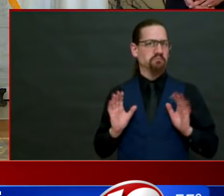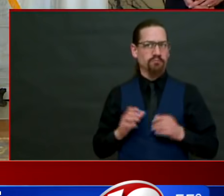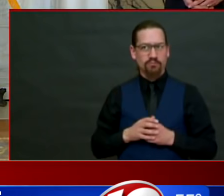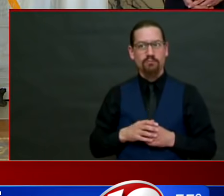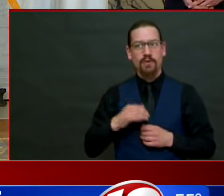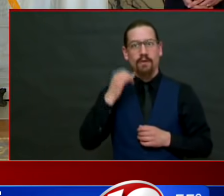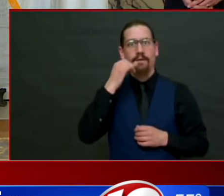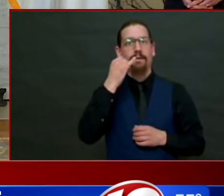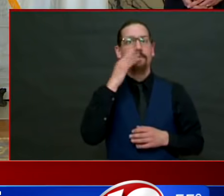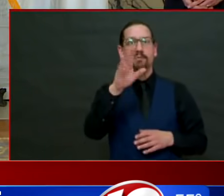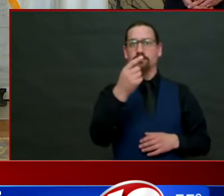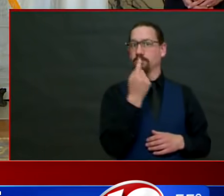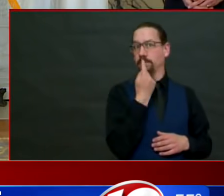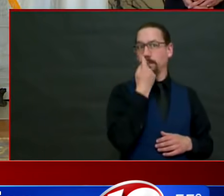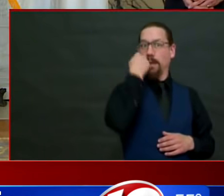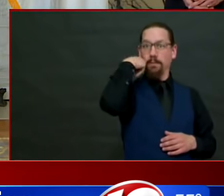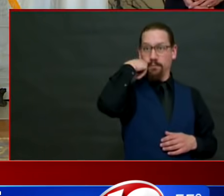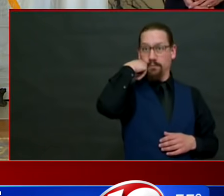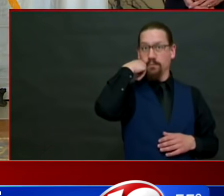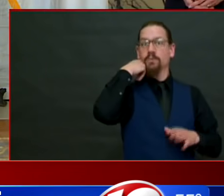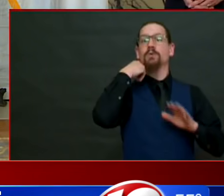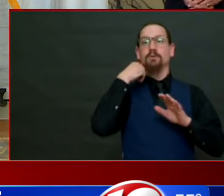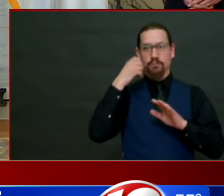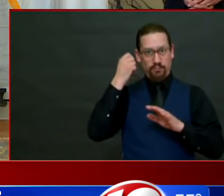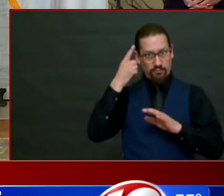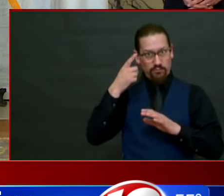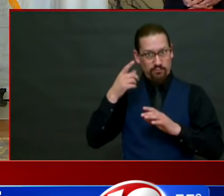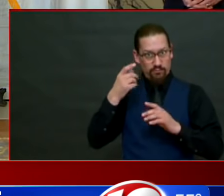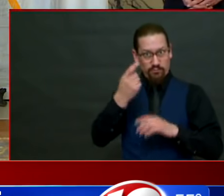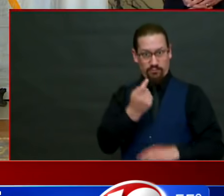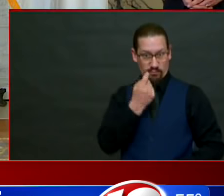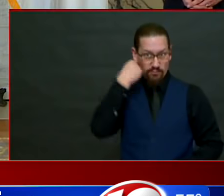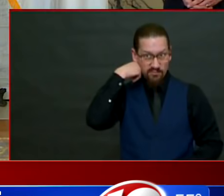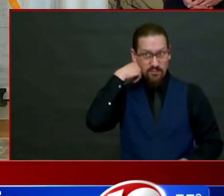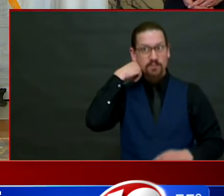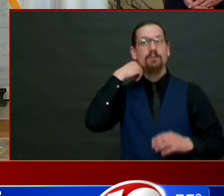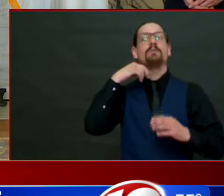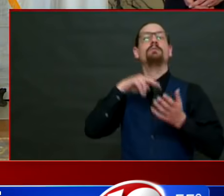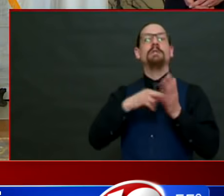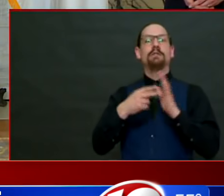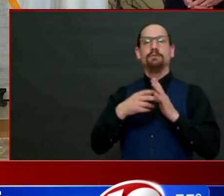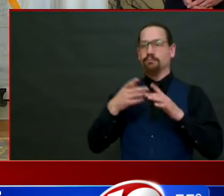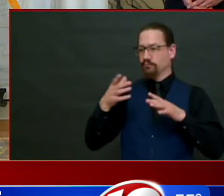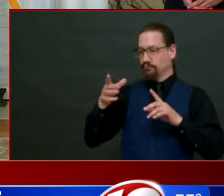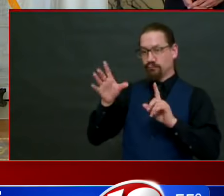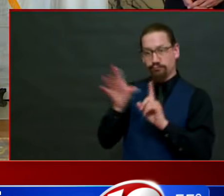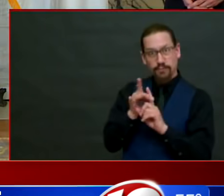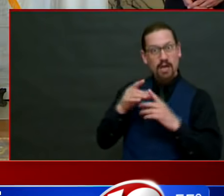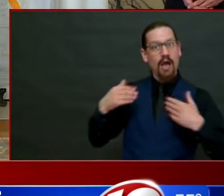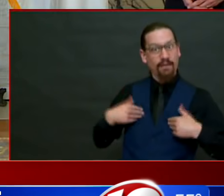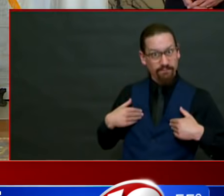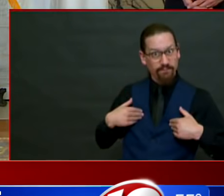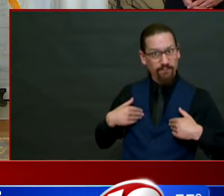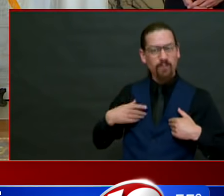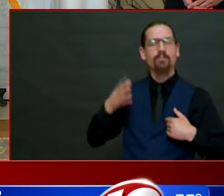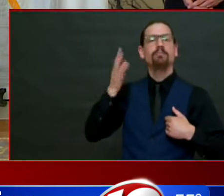IF THE DIAGNOSTIC TEST SHOWS THAT YOU HAVE CORONAVIRUS, THEN OBVIOUSLY YOU WILL BE IMMEDIATELY NOTIFIED BY THE